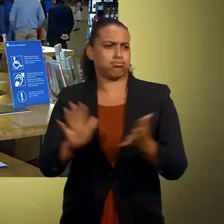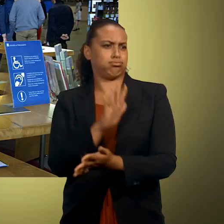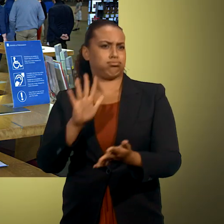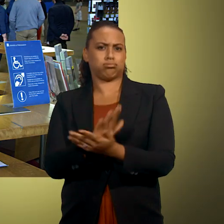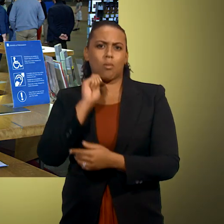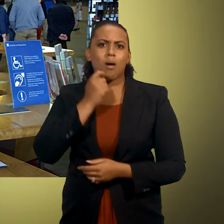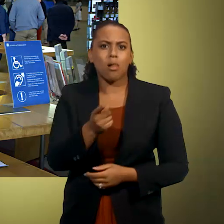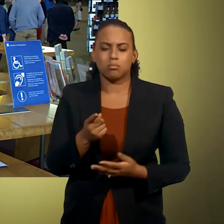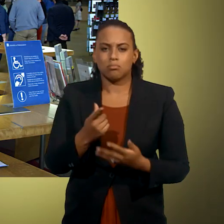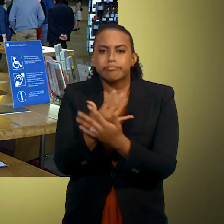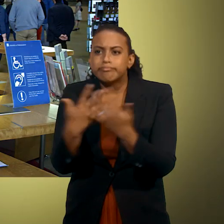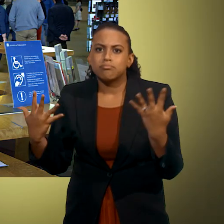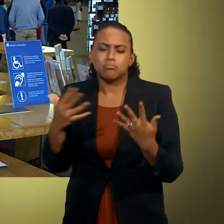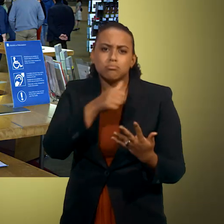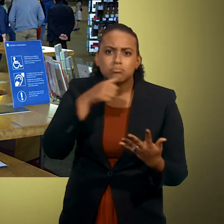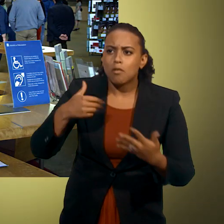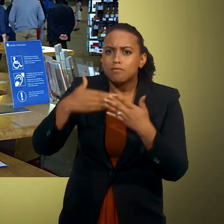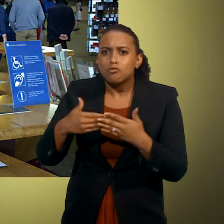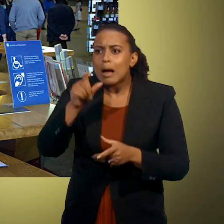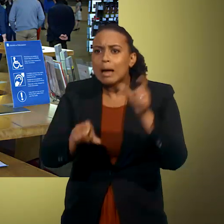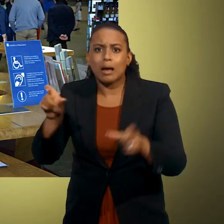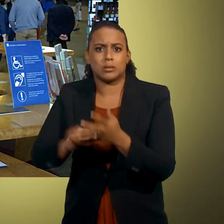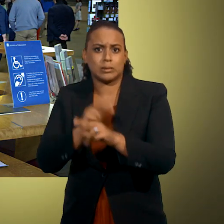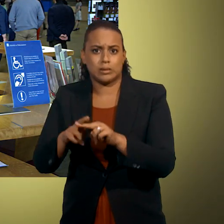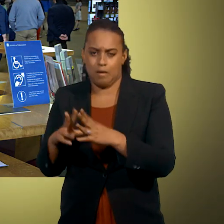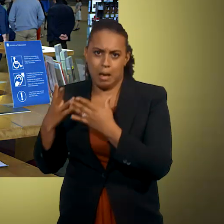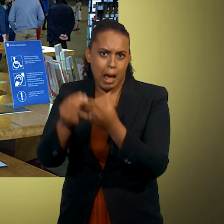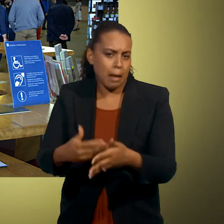There are plenty of friendly, helpful staff on hand to assist you.